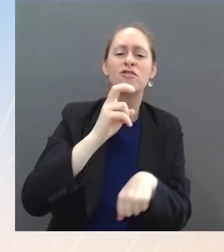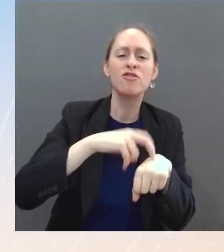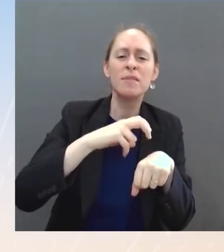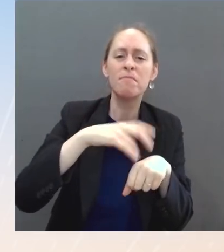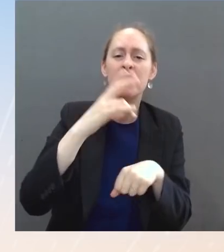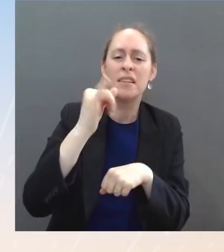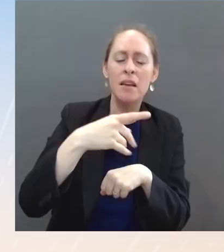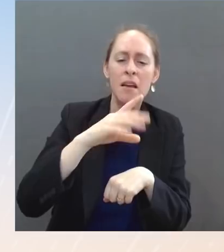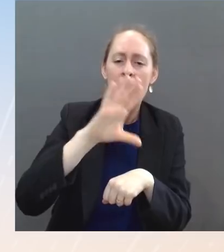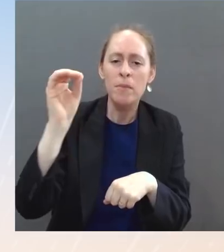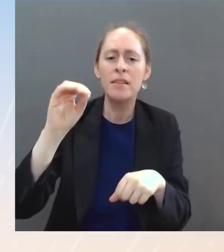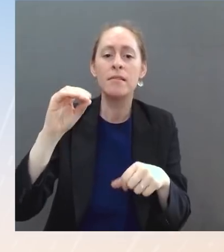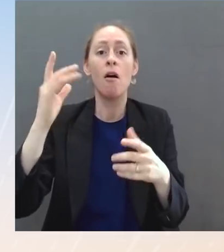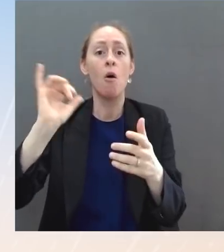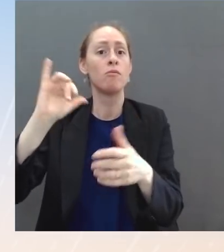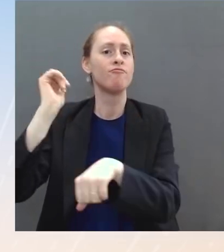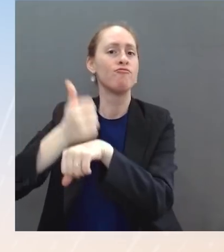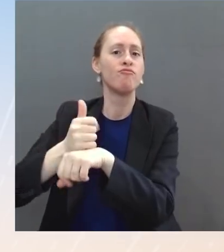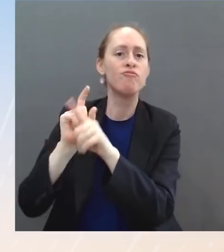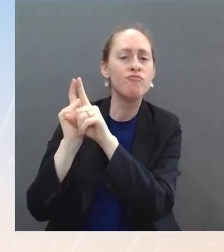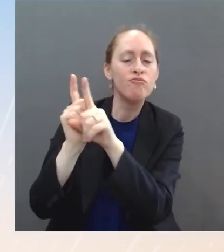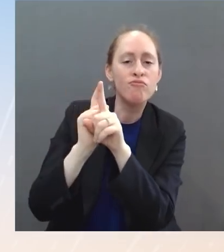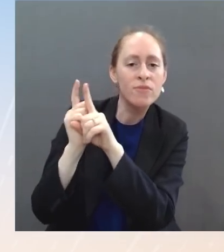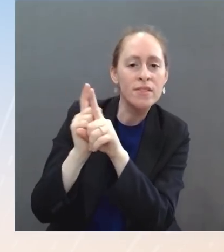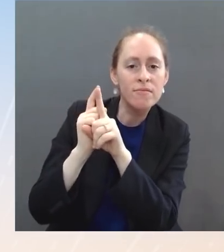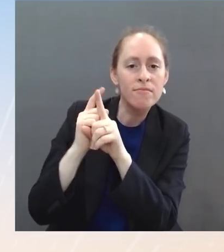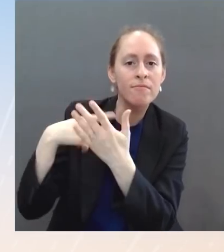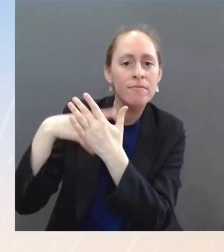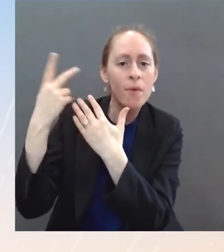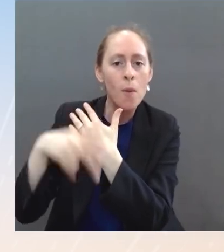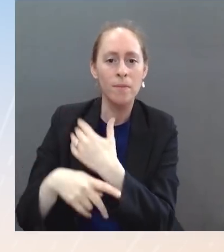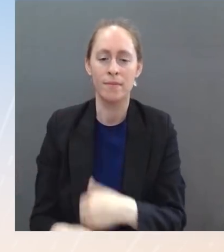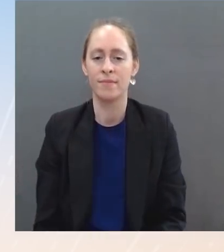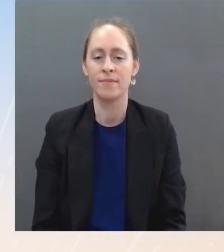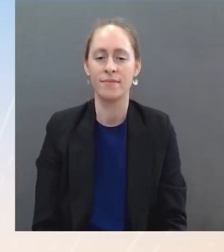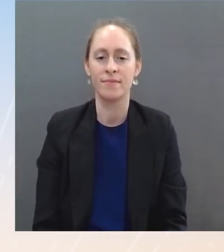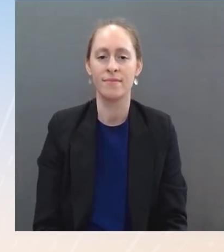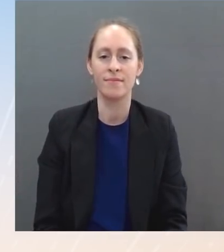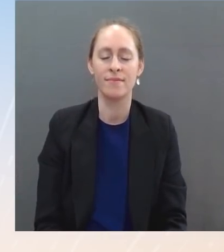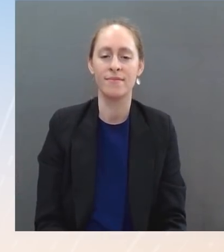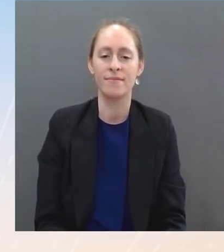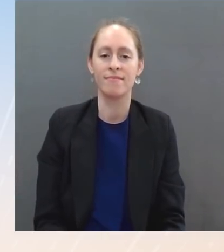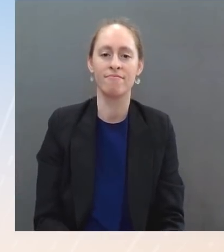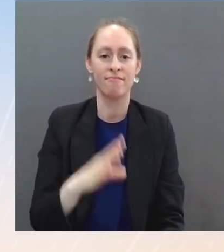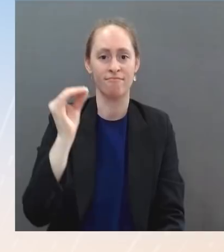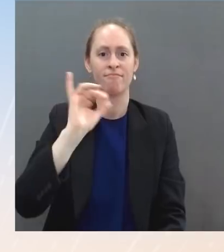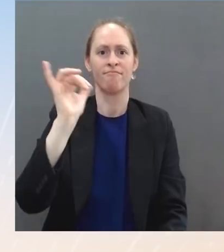10,000 additional apprentices -- apprenticeships nationwide, which, of course, get more people --